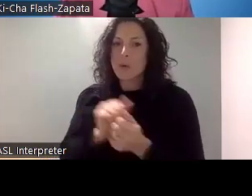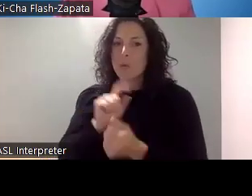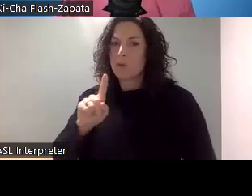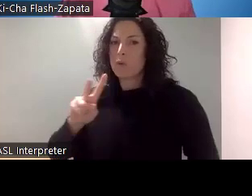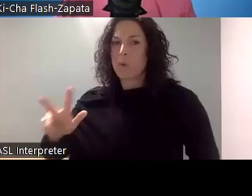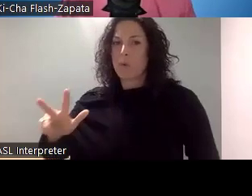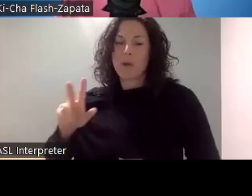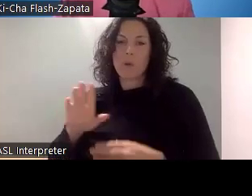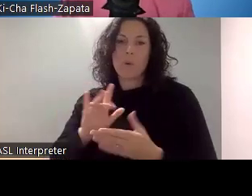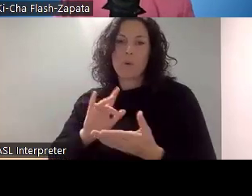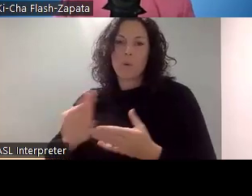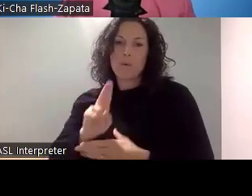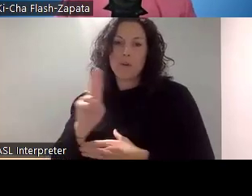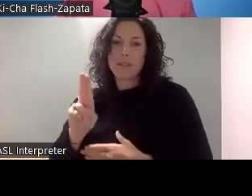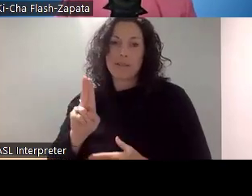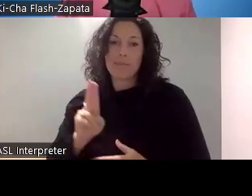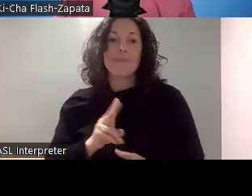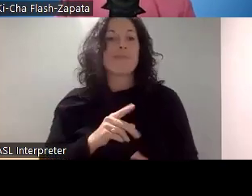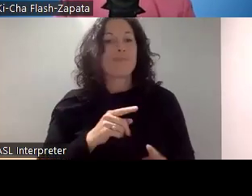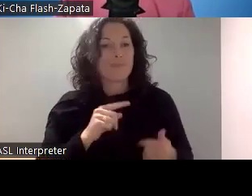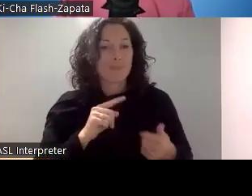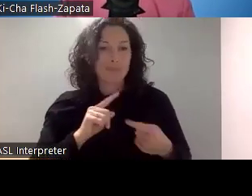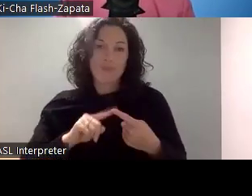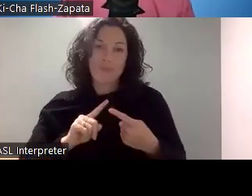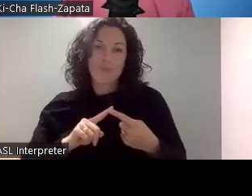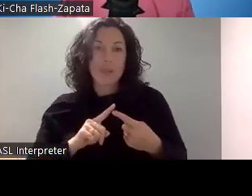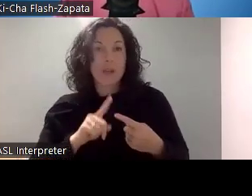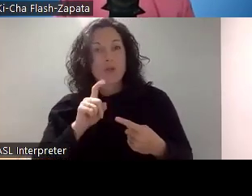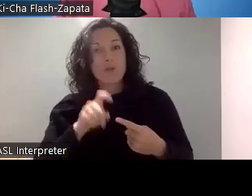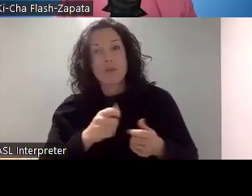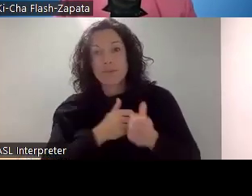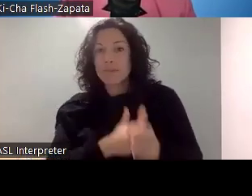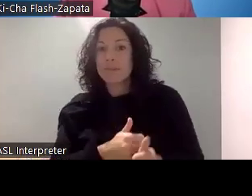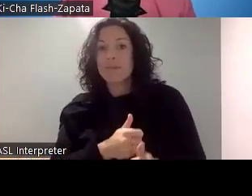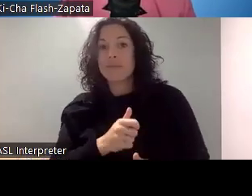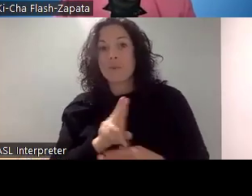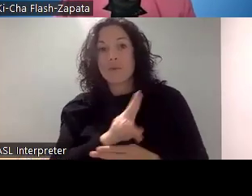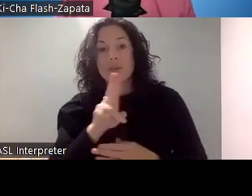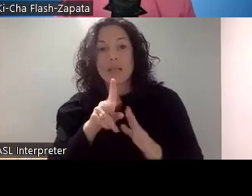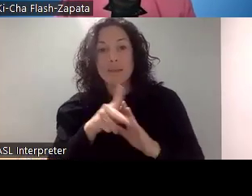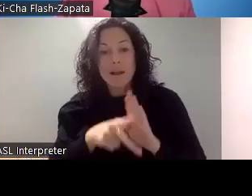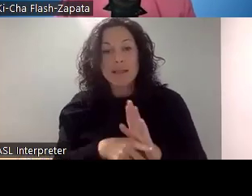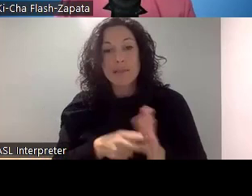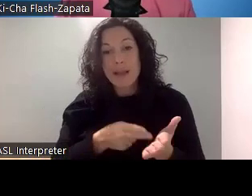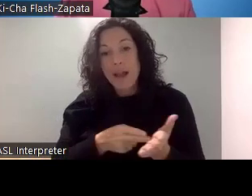Person D should have abided by 123 University's policies and be honest/transparent